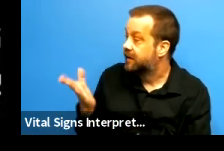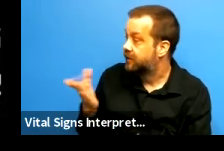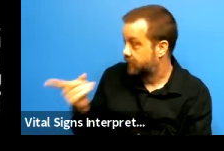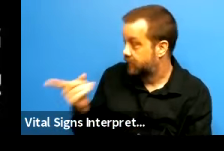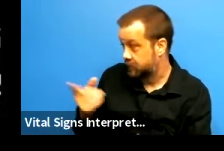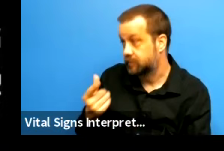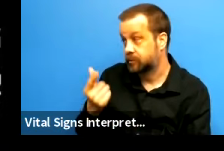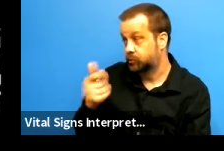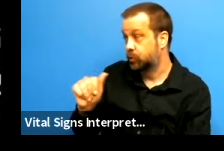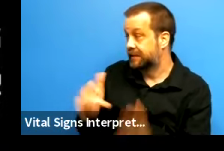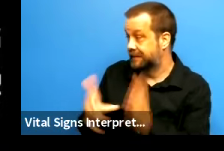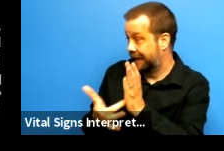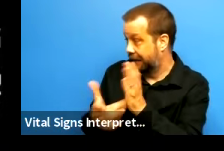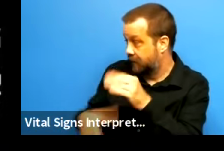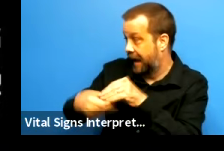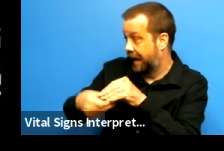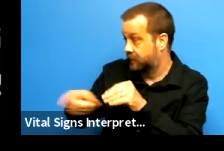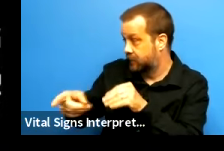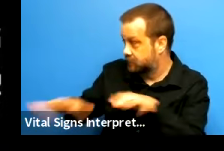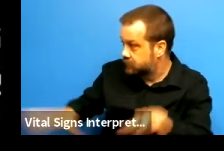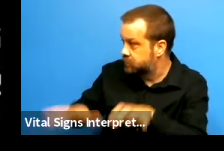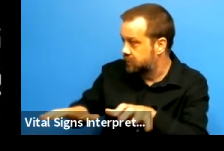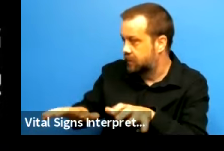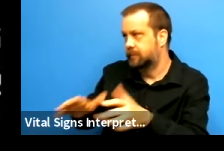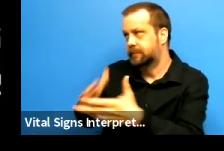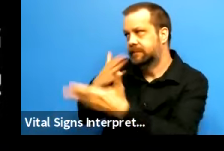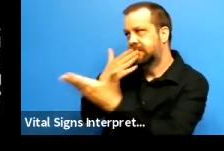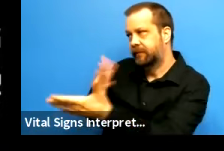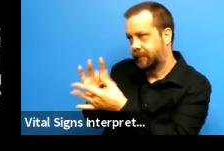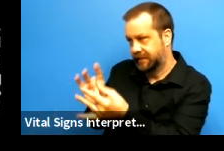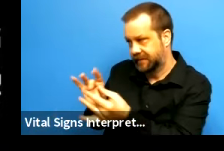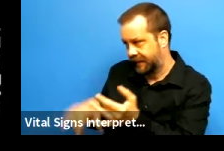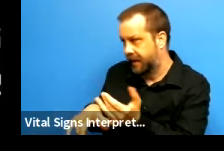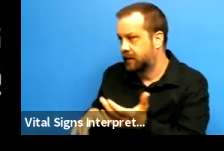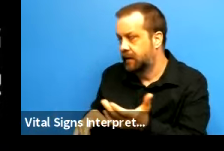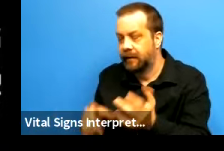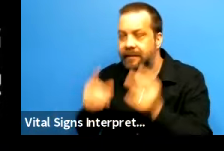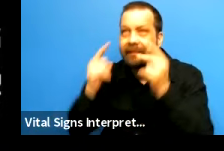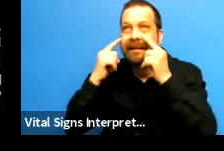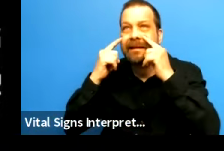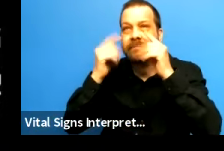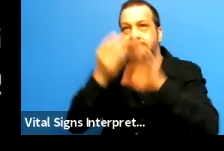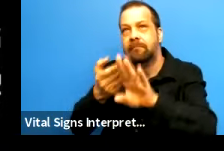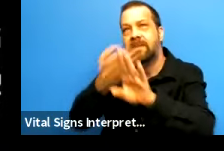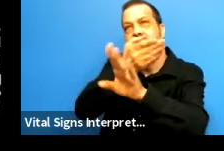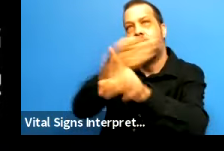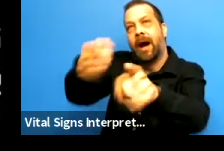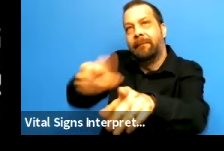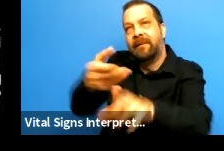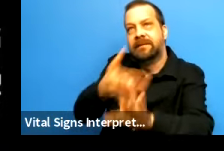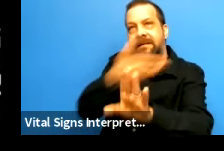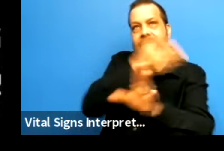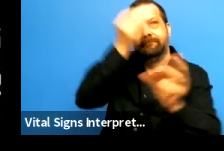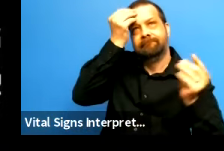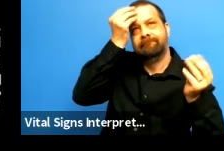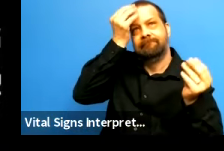and our leadership when it comes to the pandemic and having a thoughtful planful approach, not only because we serve people with disabilities,